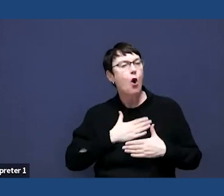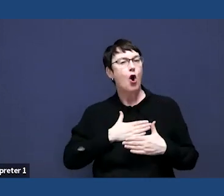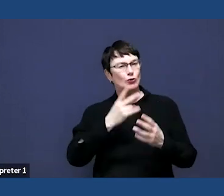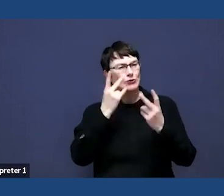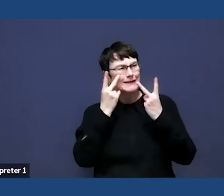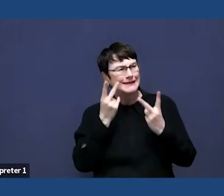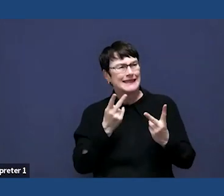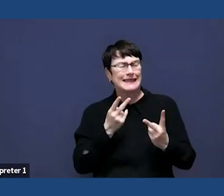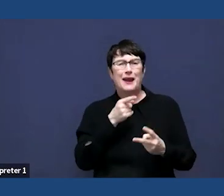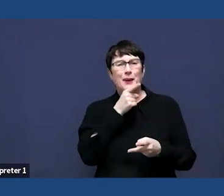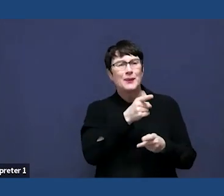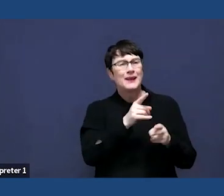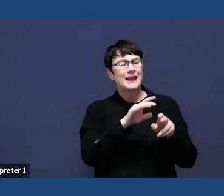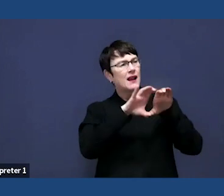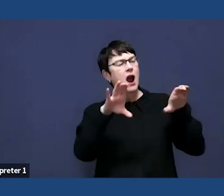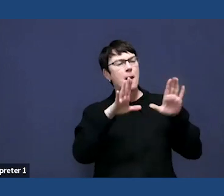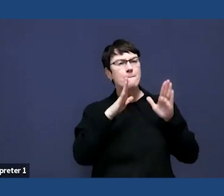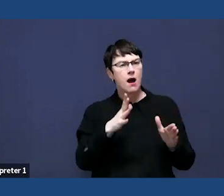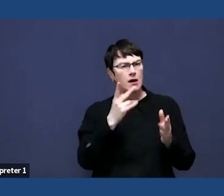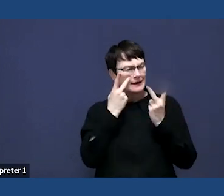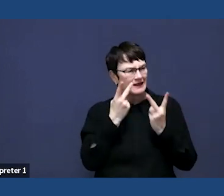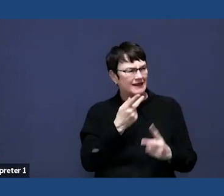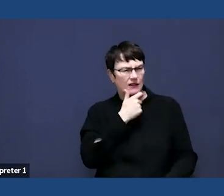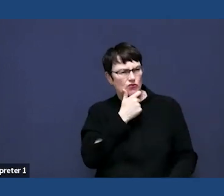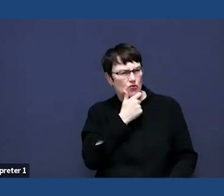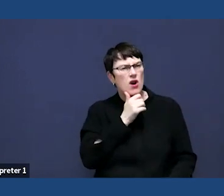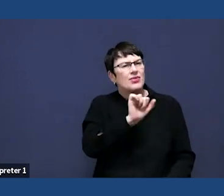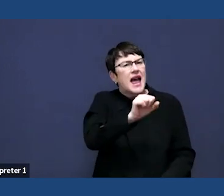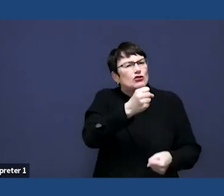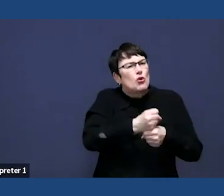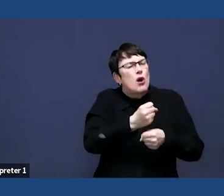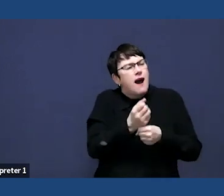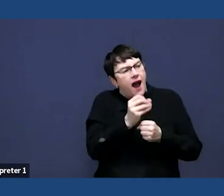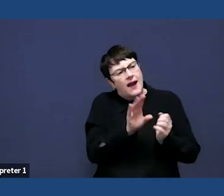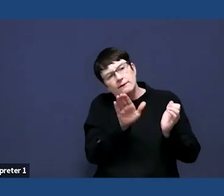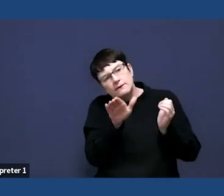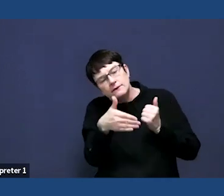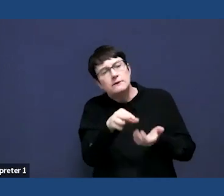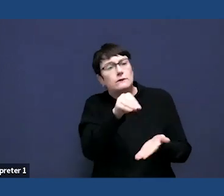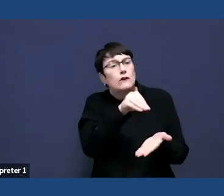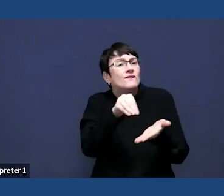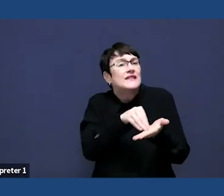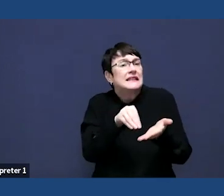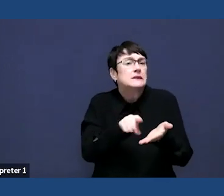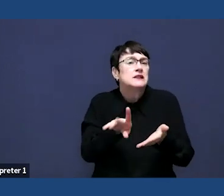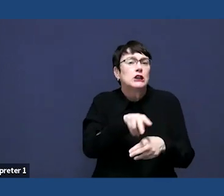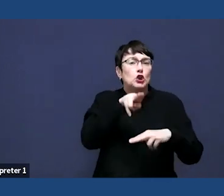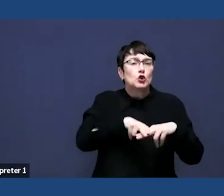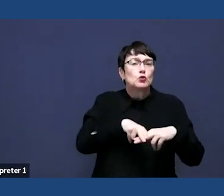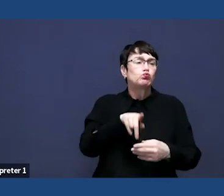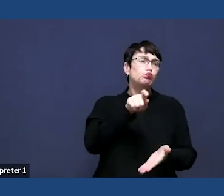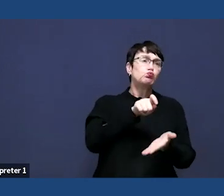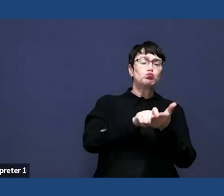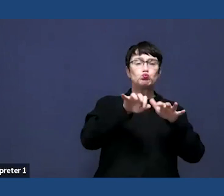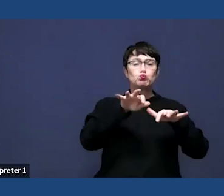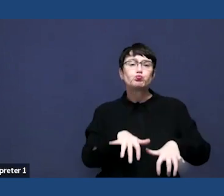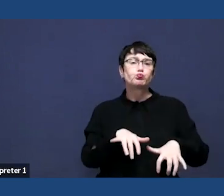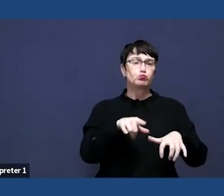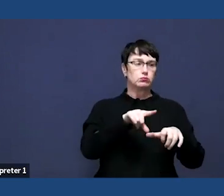roles to be more inclusive of other populations, modify those job descriptions to allow broader